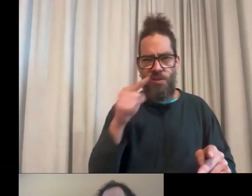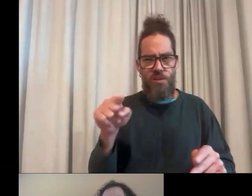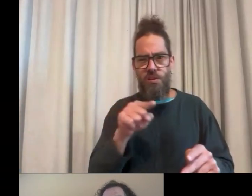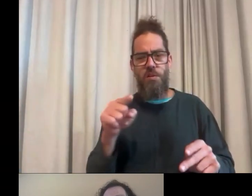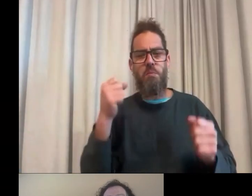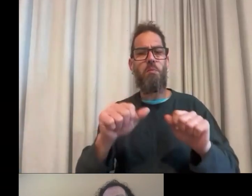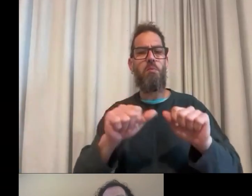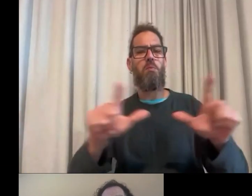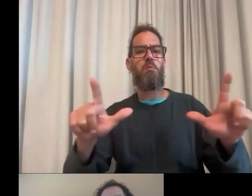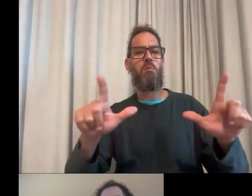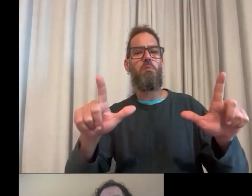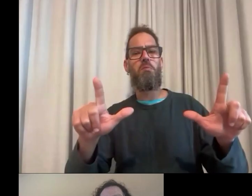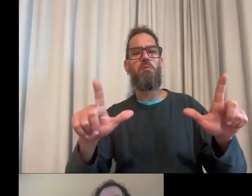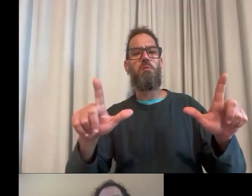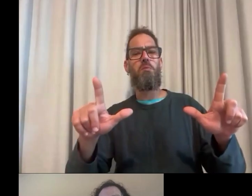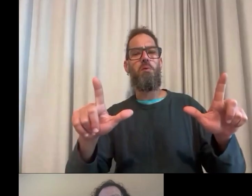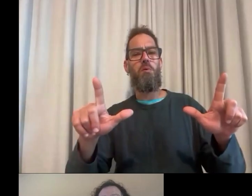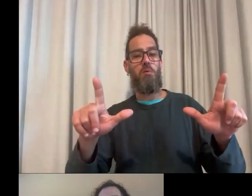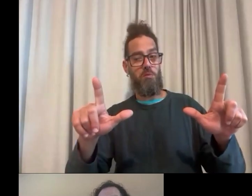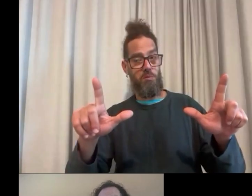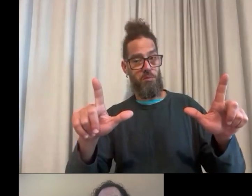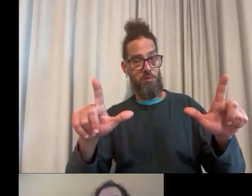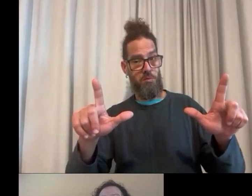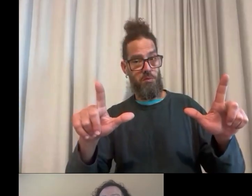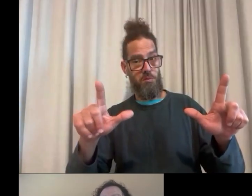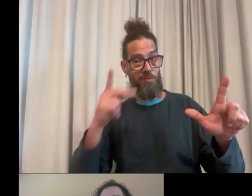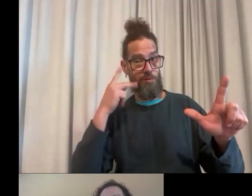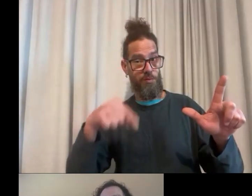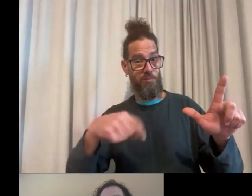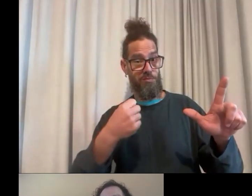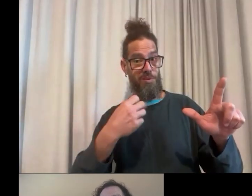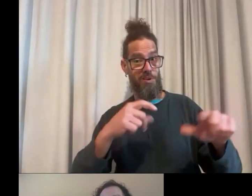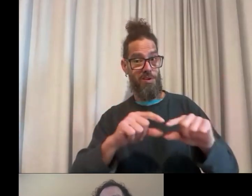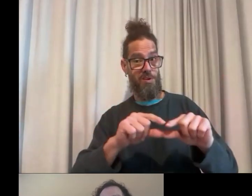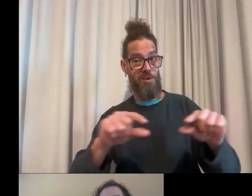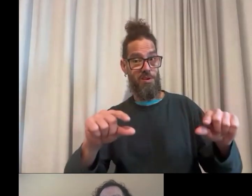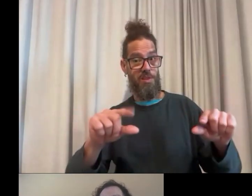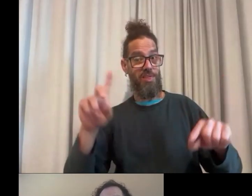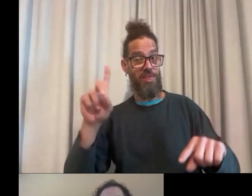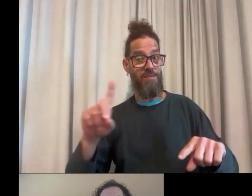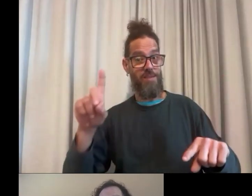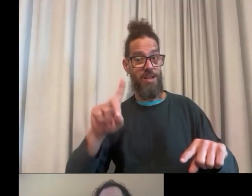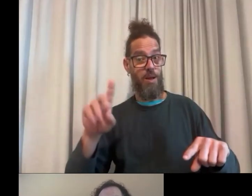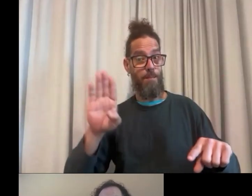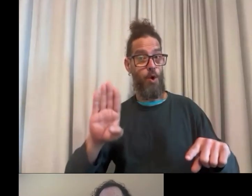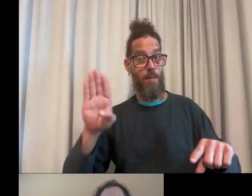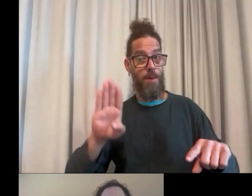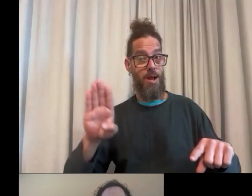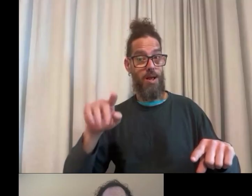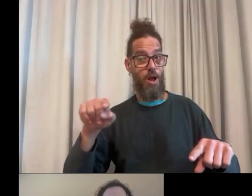I've got a whole webinar on that davidberman.com/wcag21webinar.